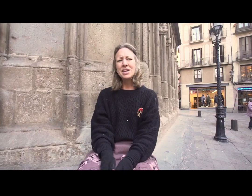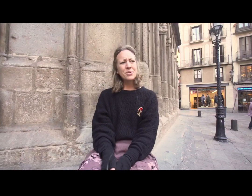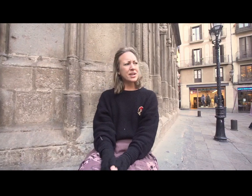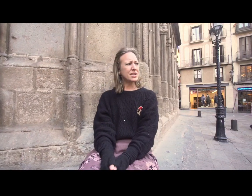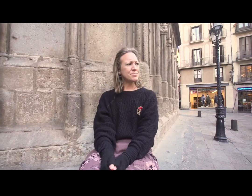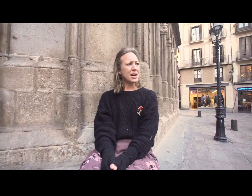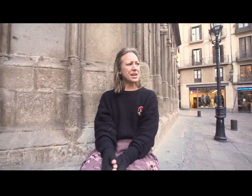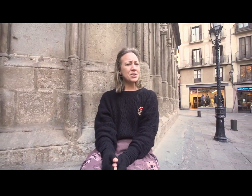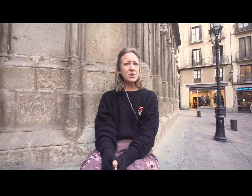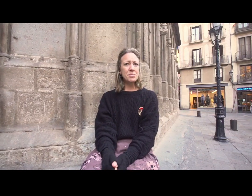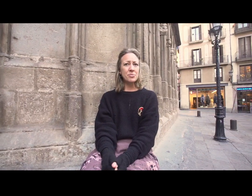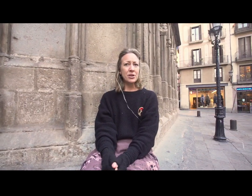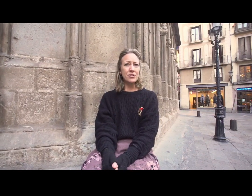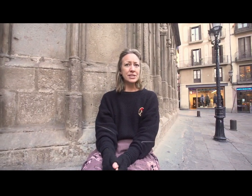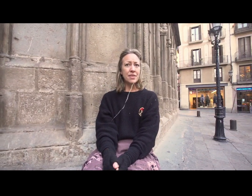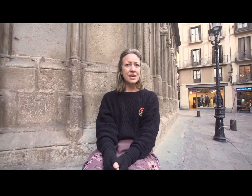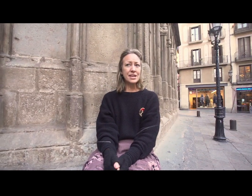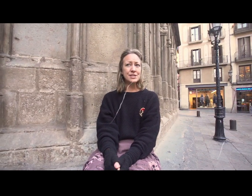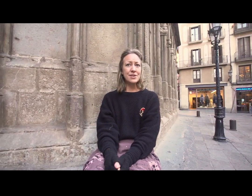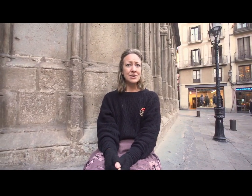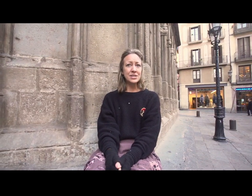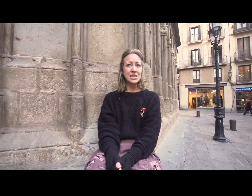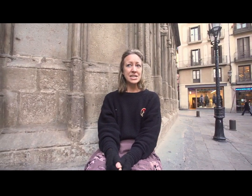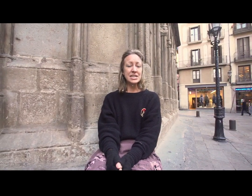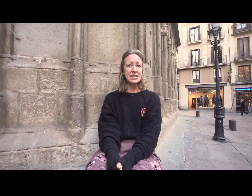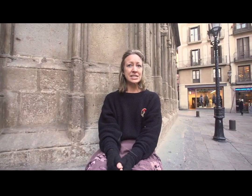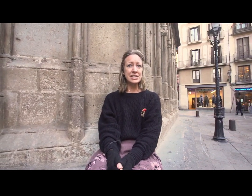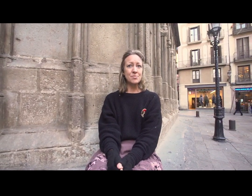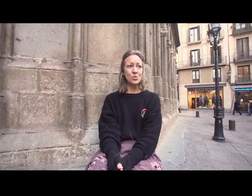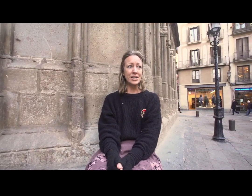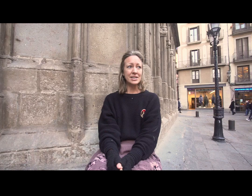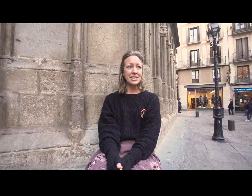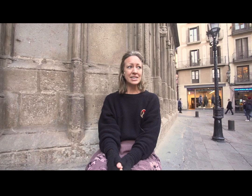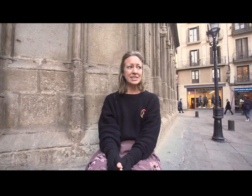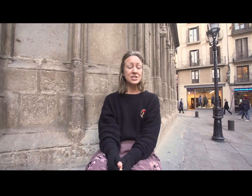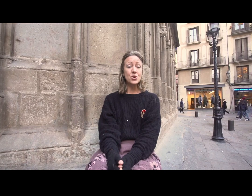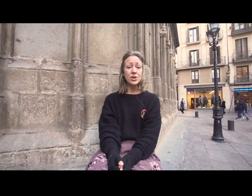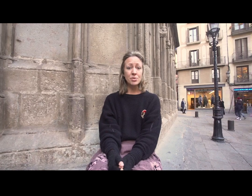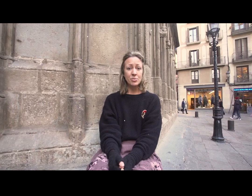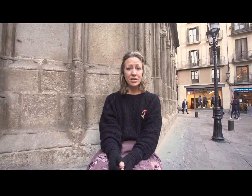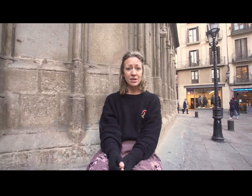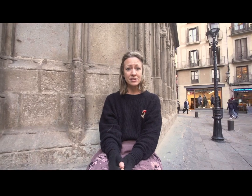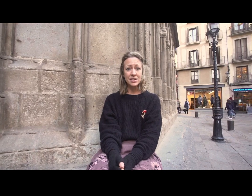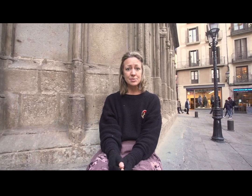Anyway.. I don't know where my brother is.... I think he's around here somewhere